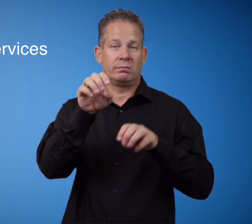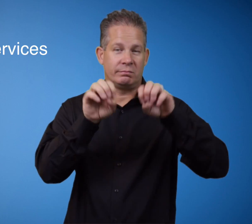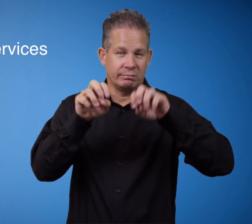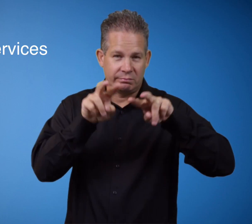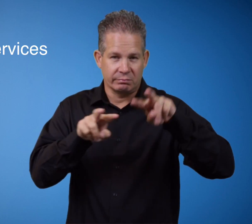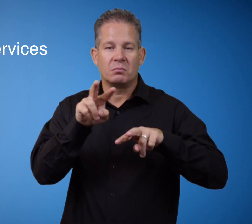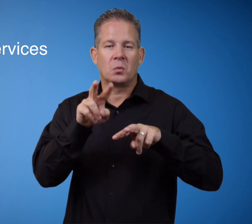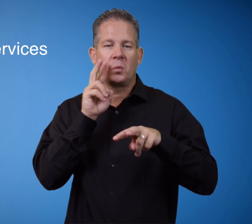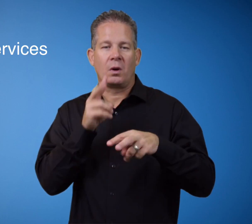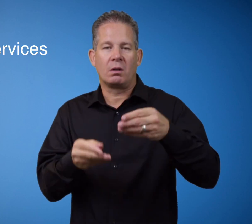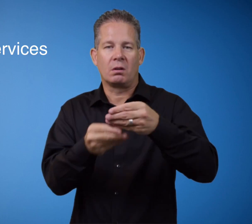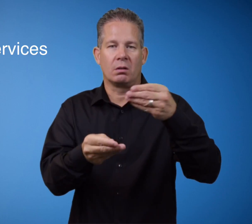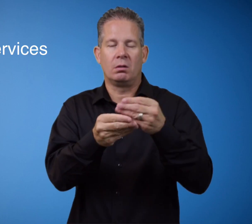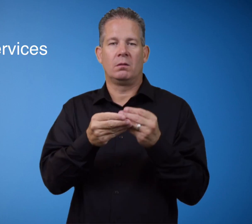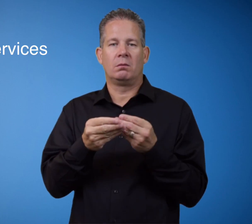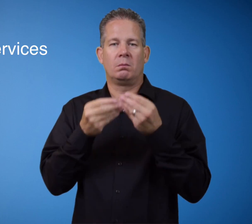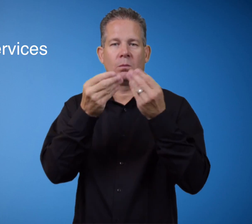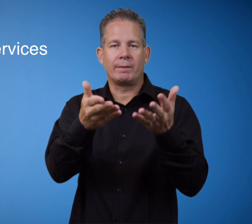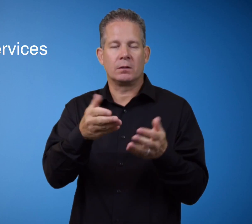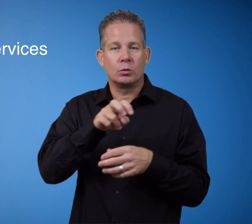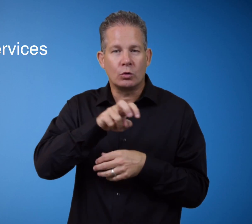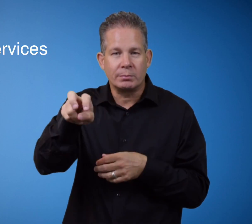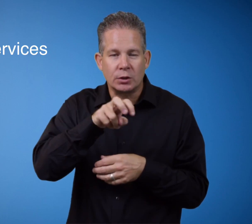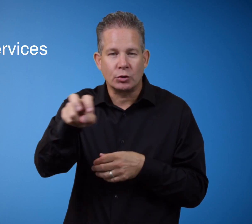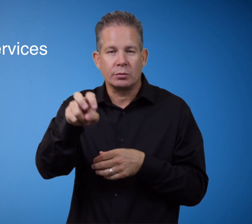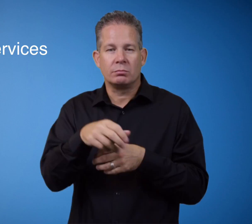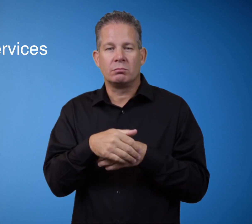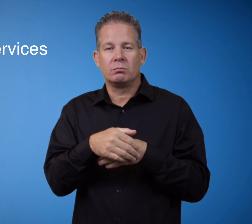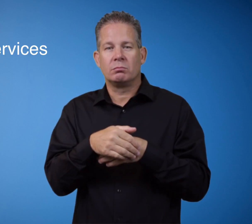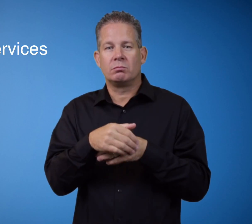When you have an evaluation done, other services can be provided such as transportation,